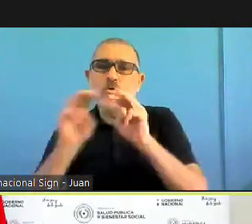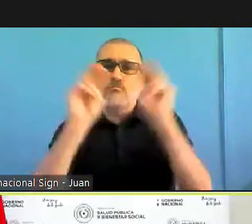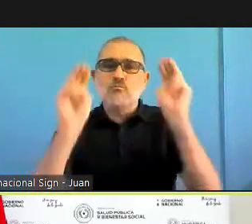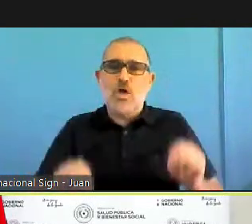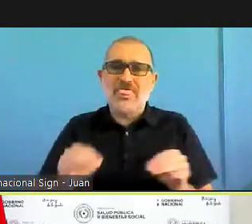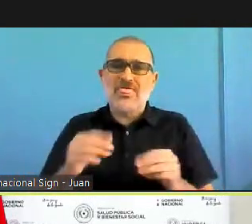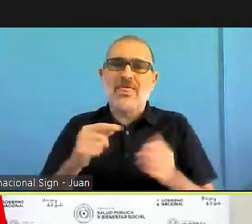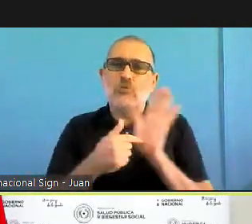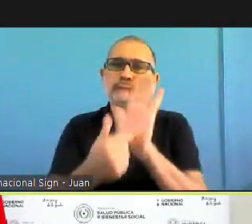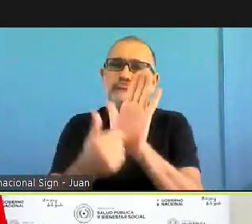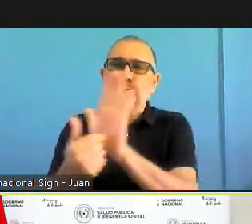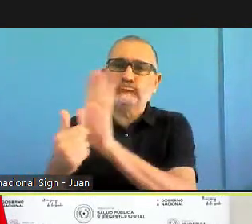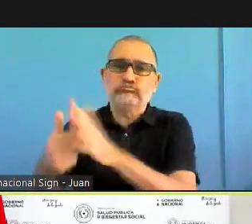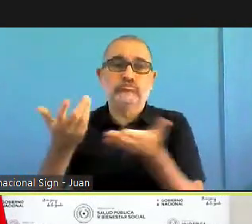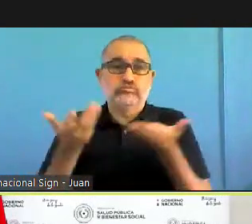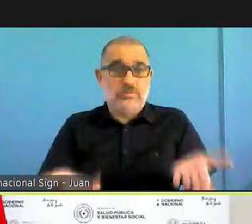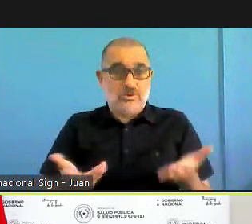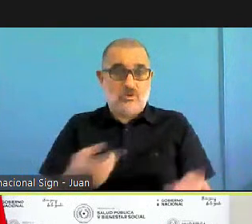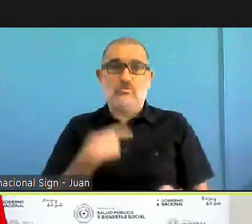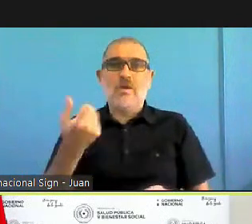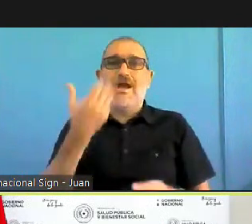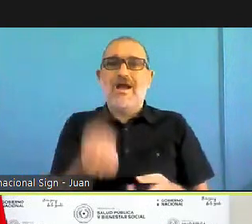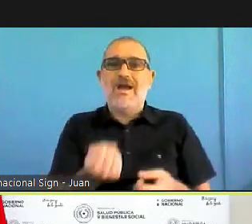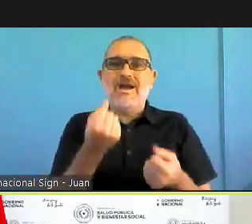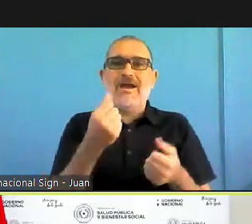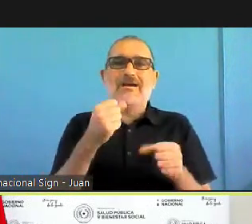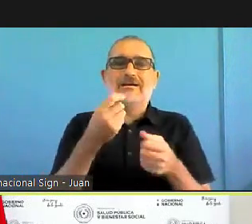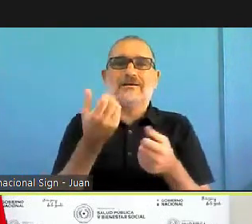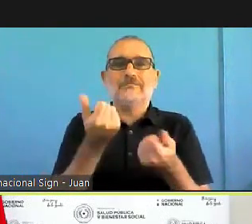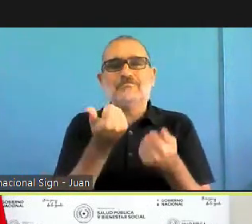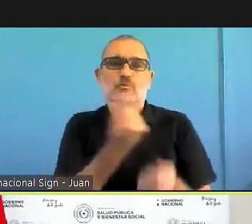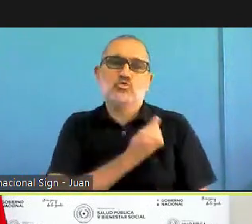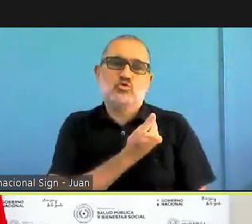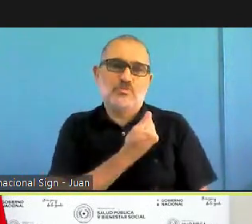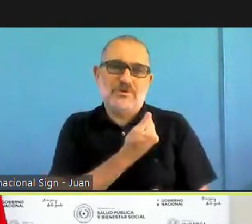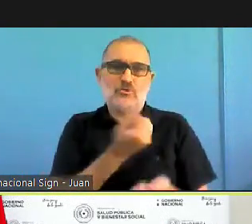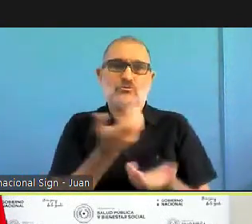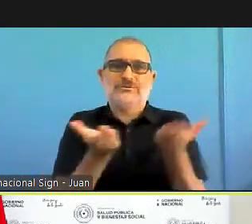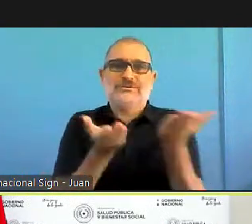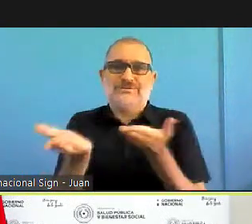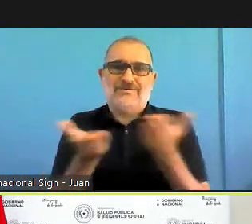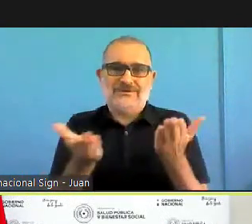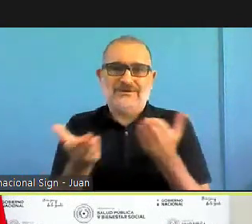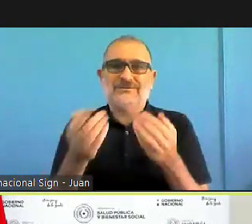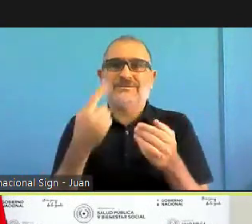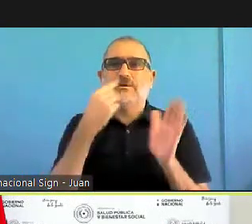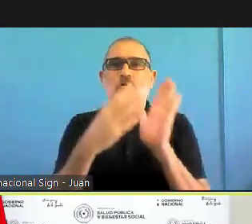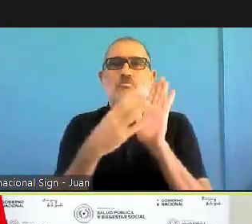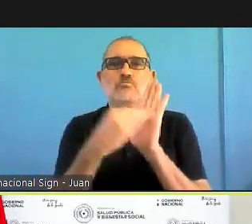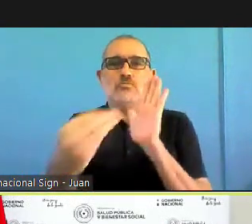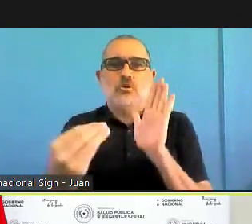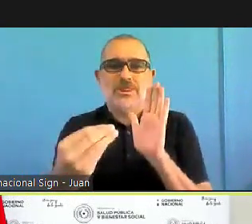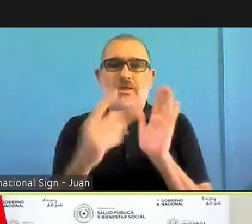More than 65% of all the services